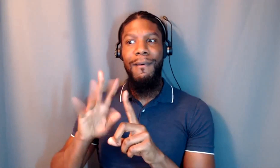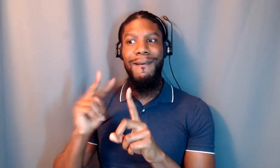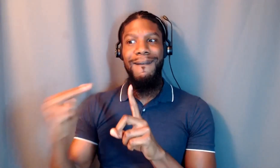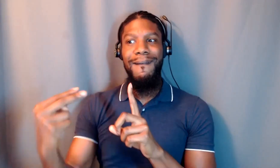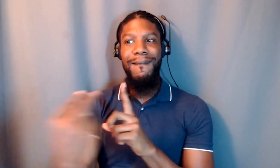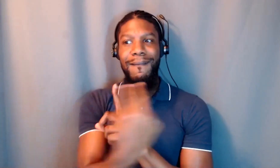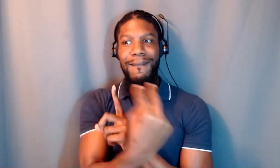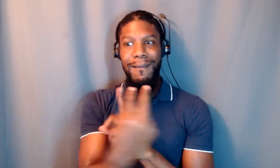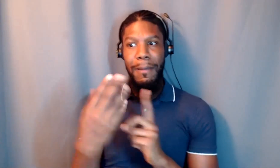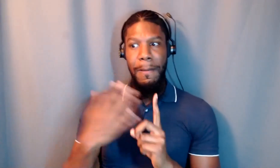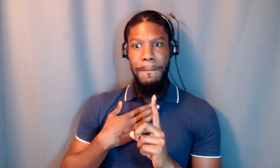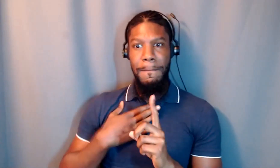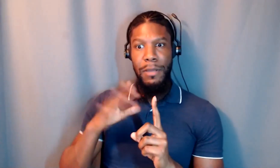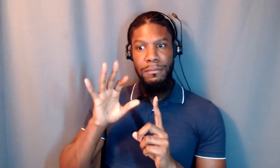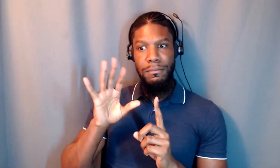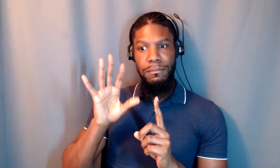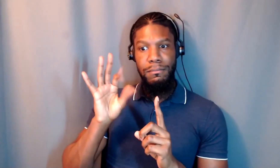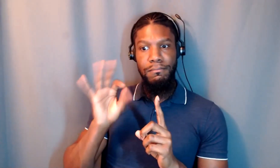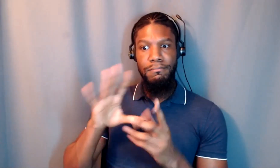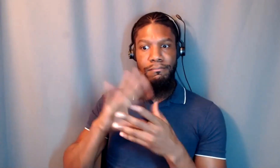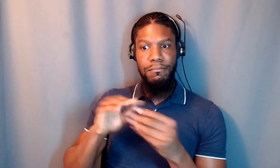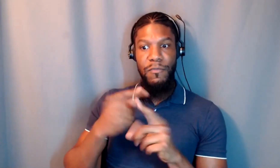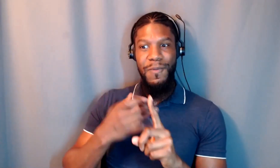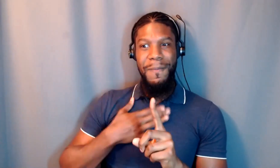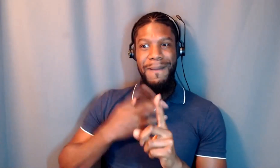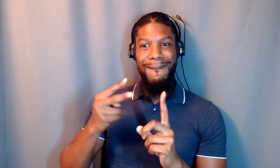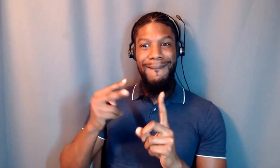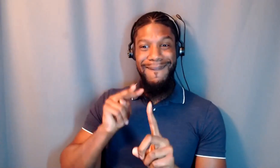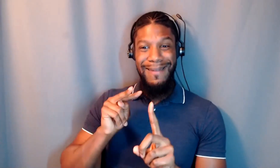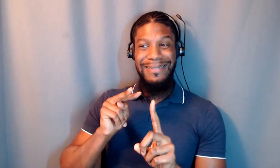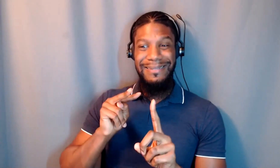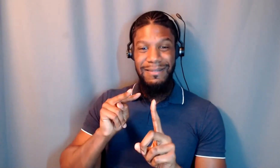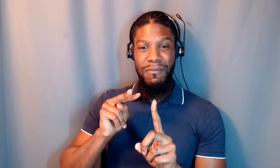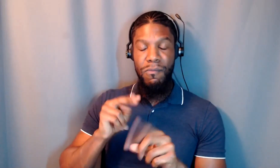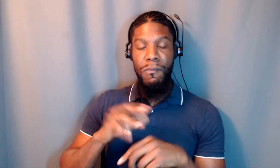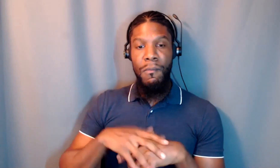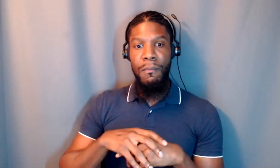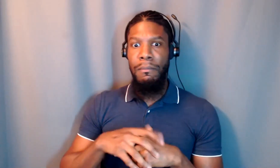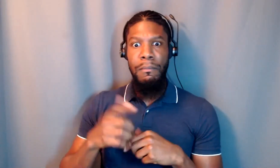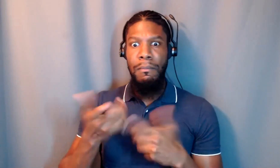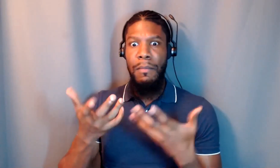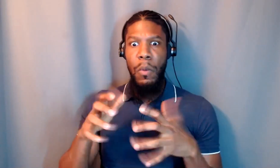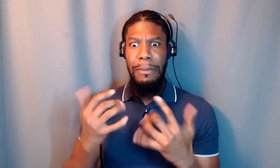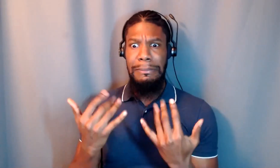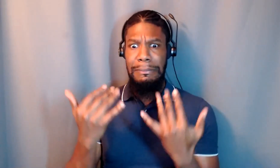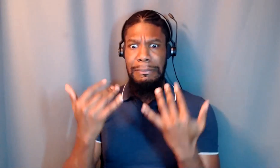I worried that we would be inundated by so many asynchronous sessions we wouldn't be able to get through them,